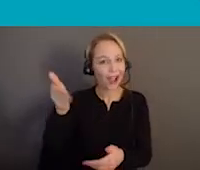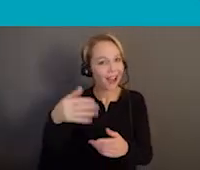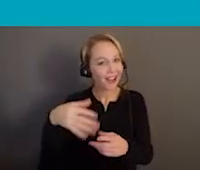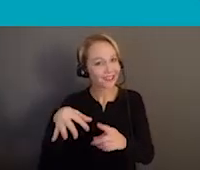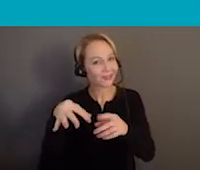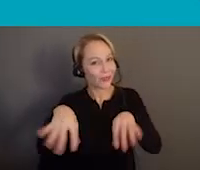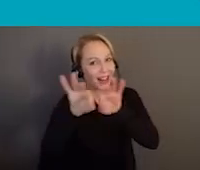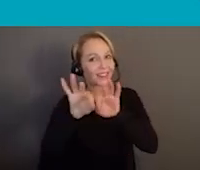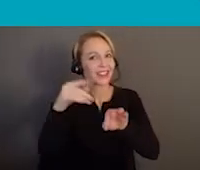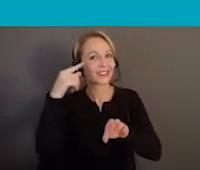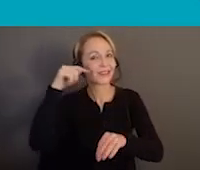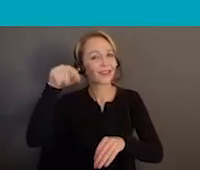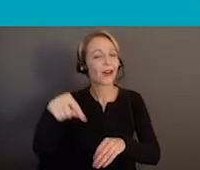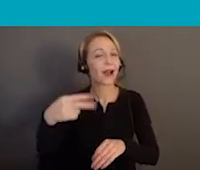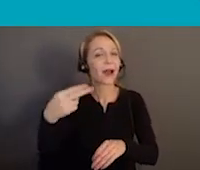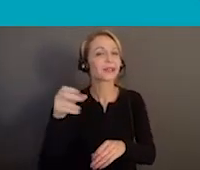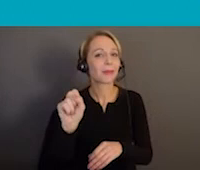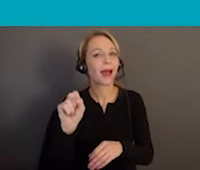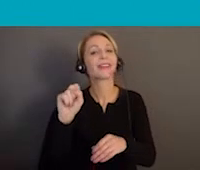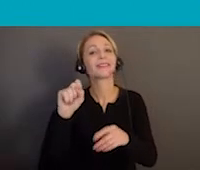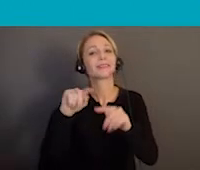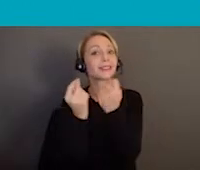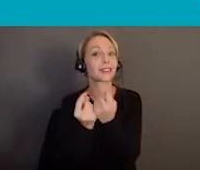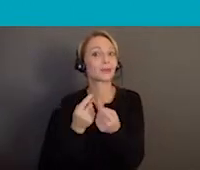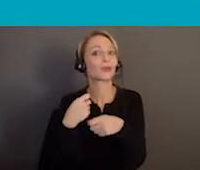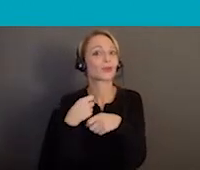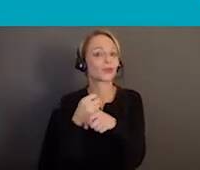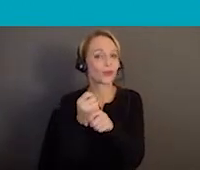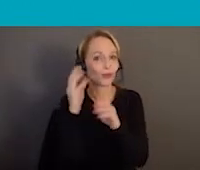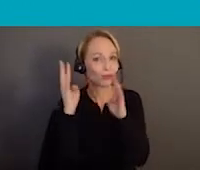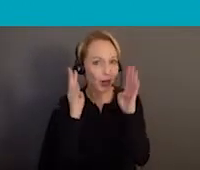EXPERIENCE AND OUR TOPIC IS HELPFUL FOR CREATORS.